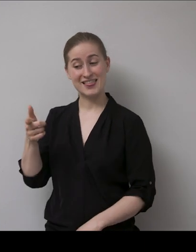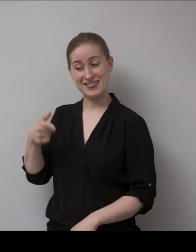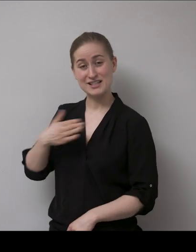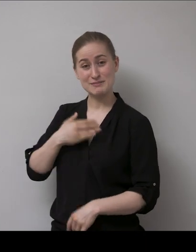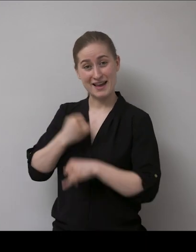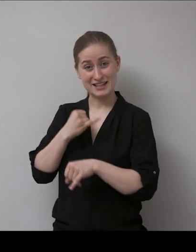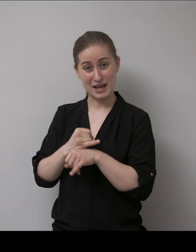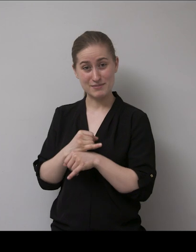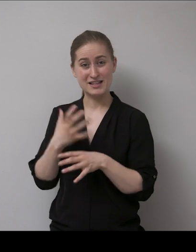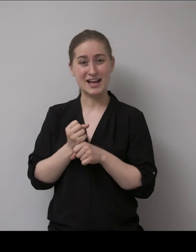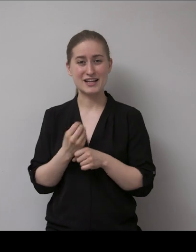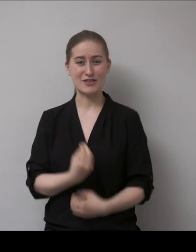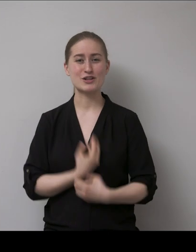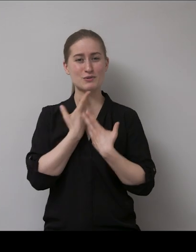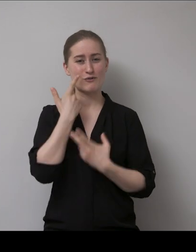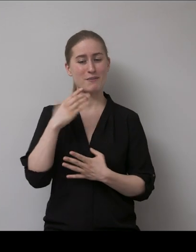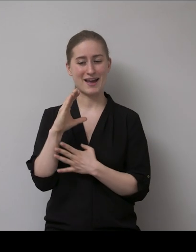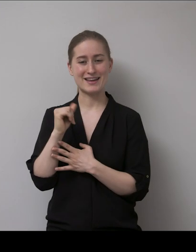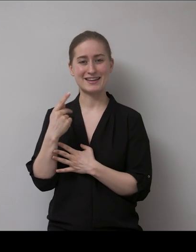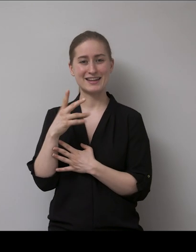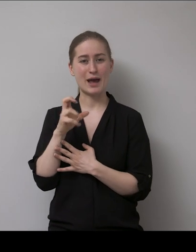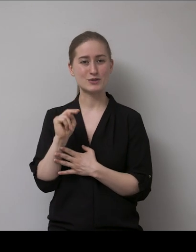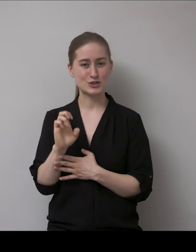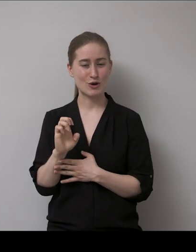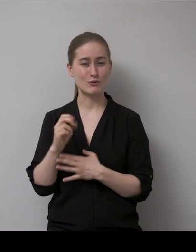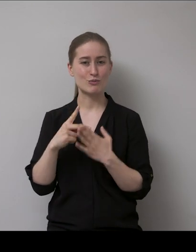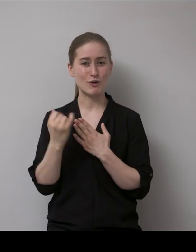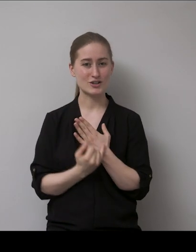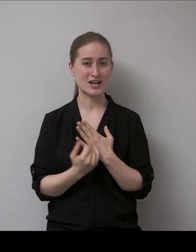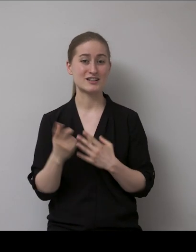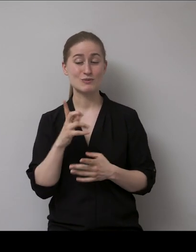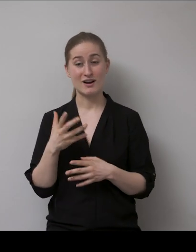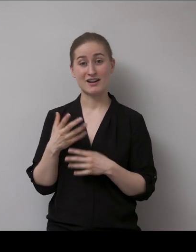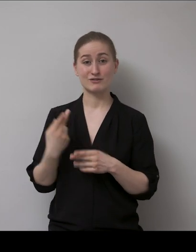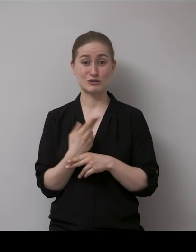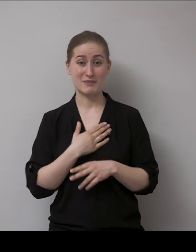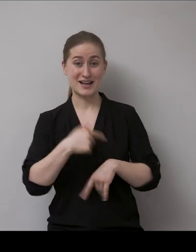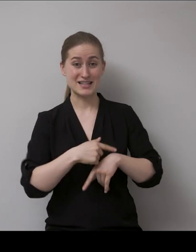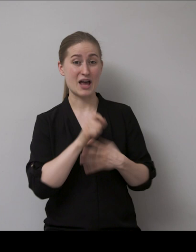This is where I got the inspiration for my capstone project. This is where I spent my time researching and writing my thesis.